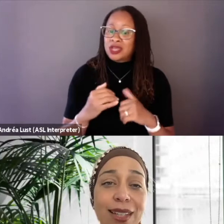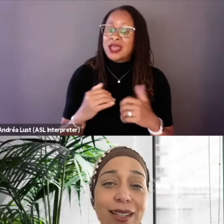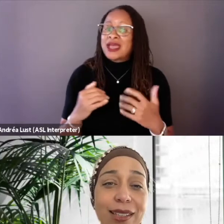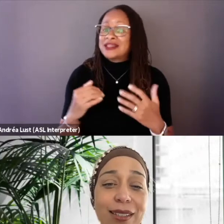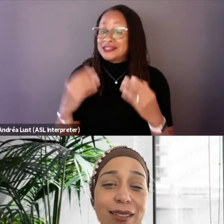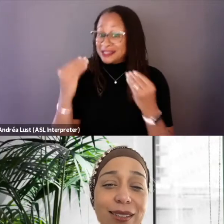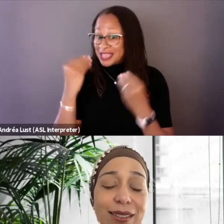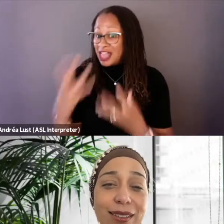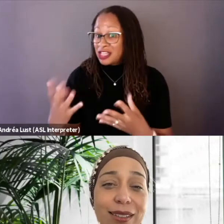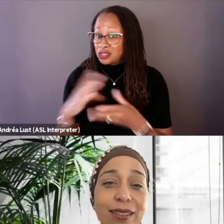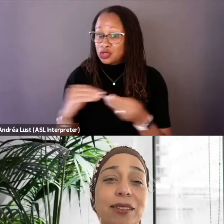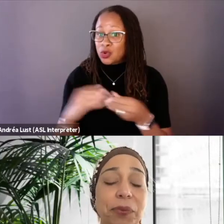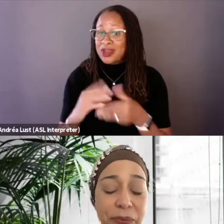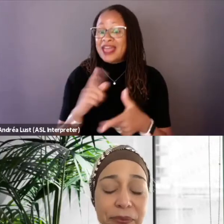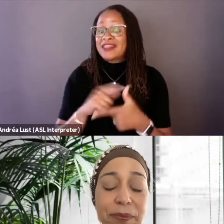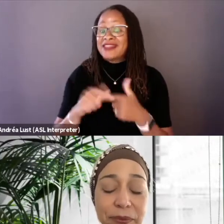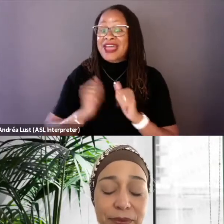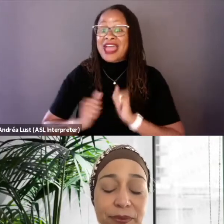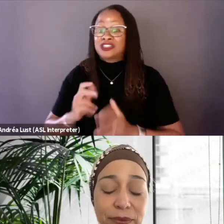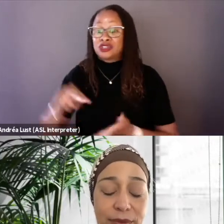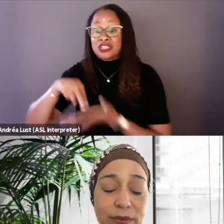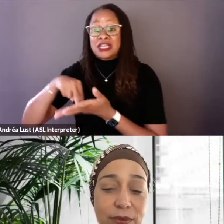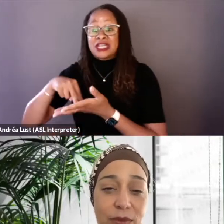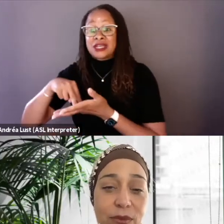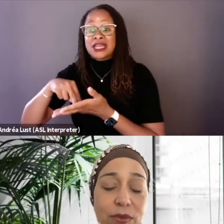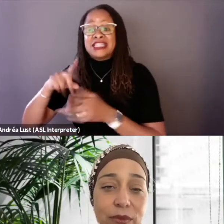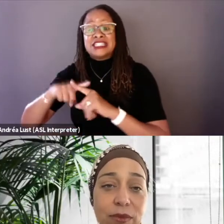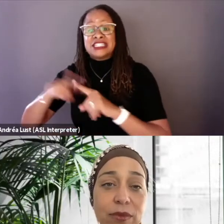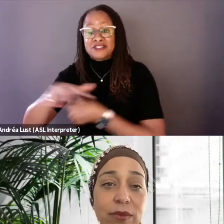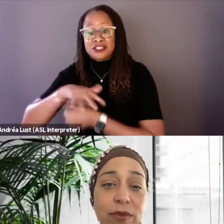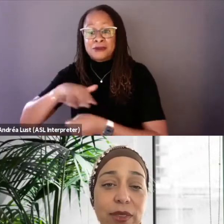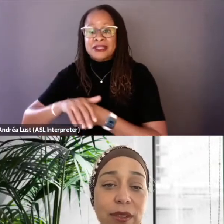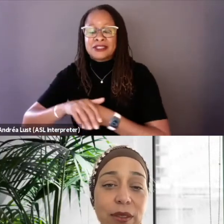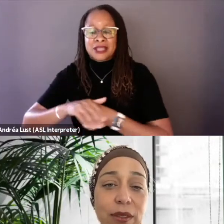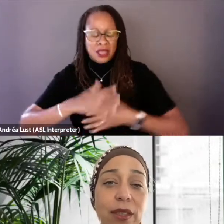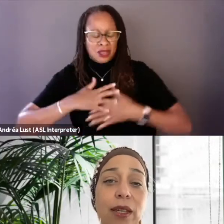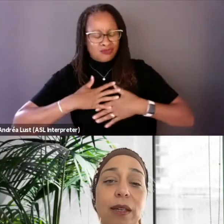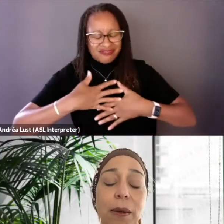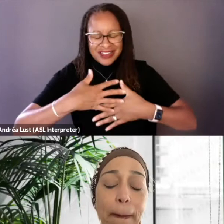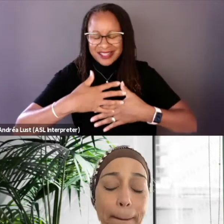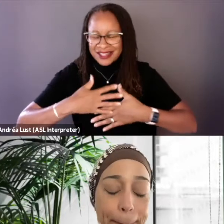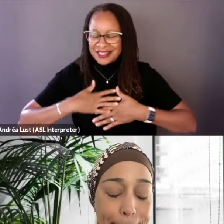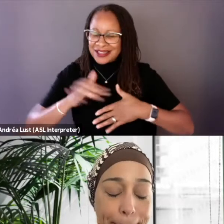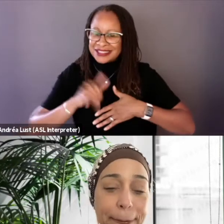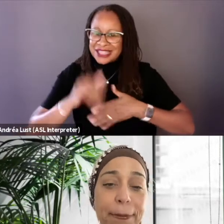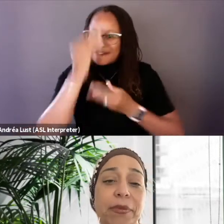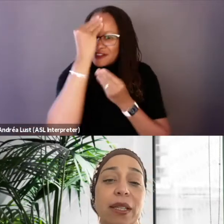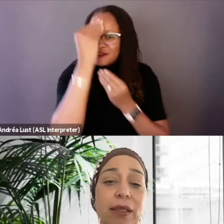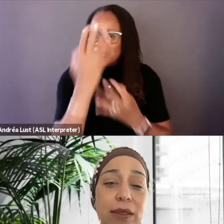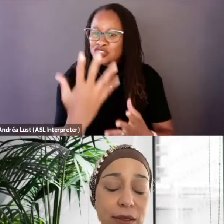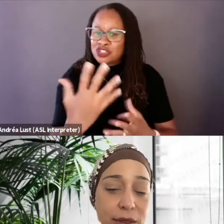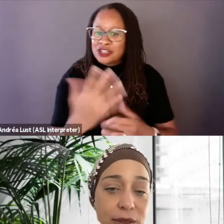in a different kind of space, you know, breathing that same information. So they're breathing with the life in it